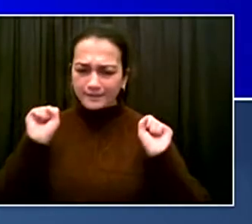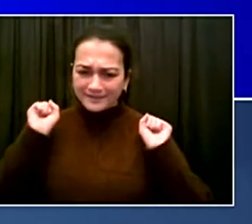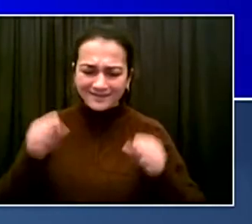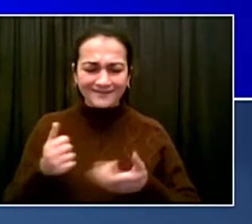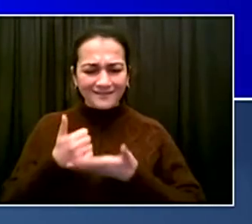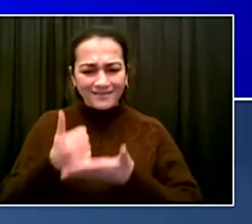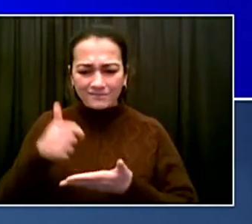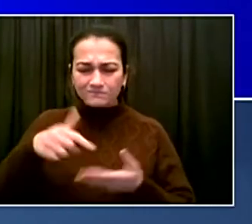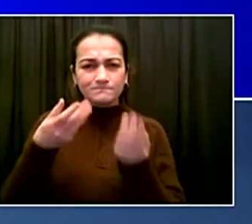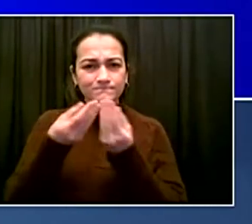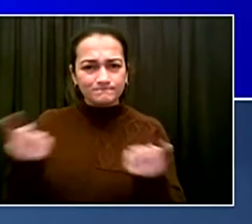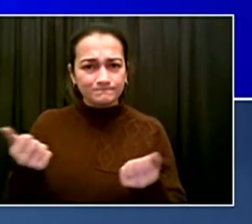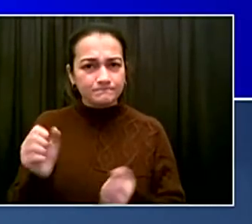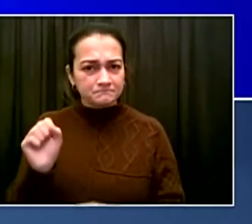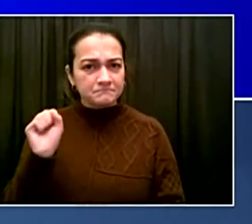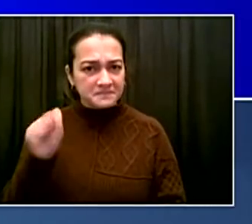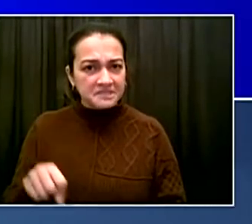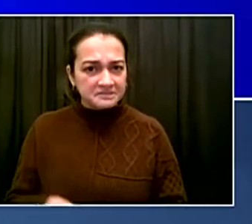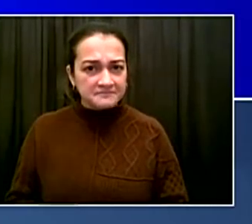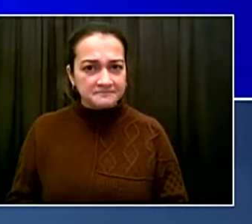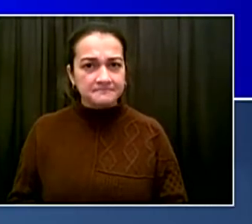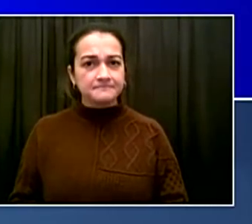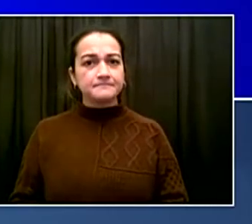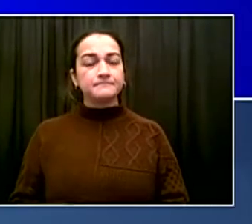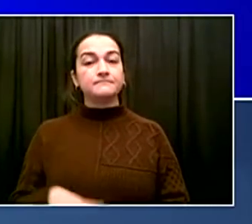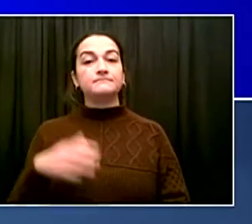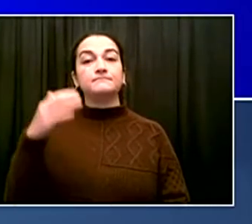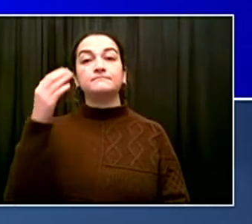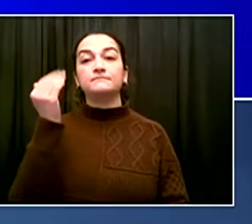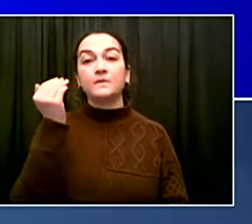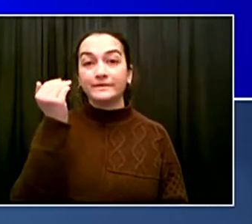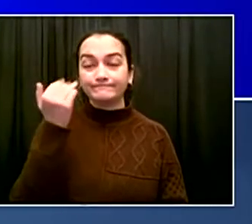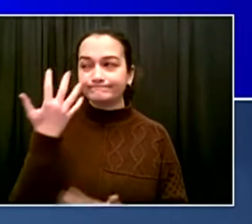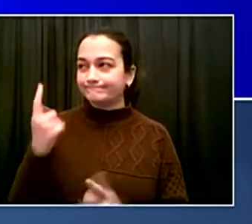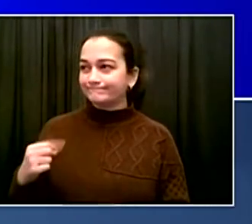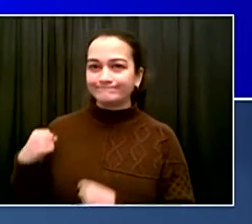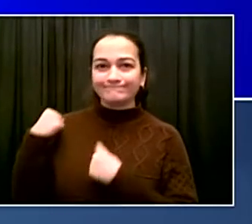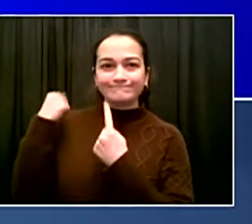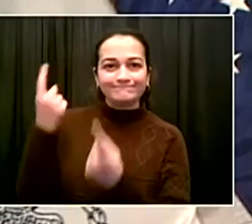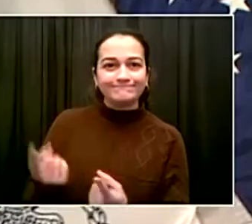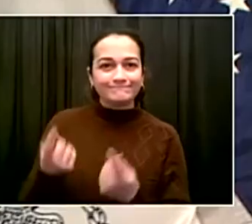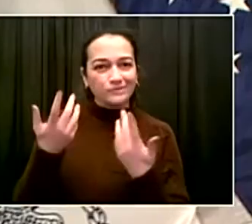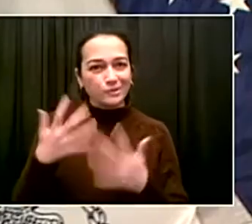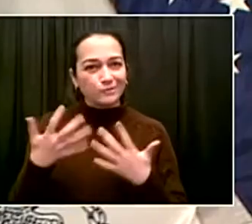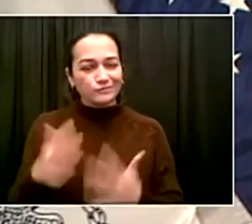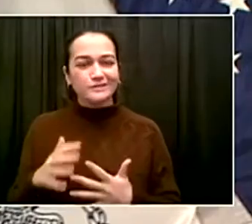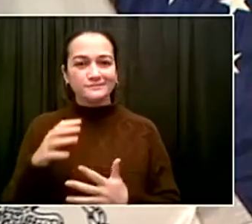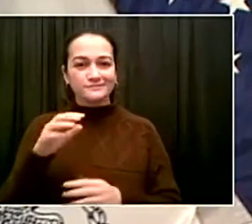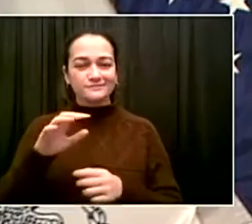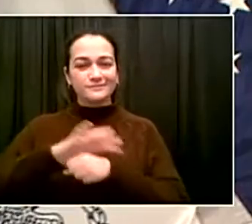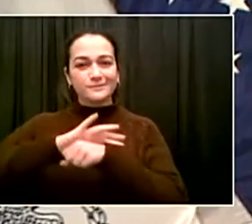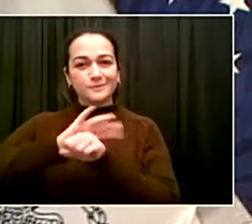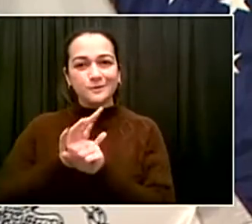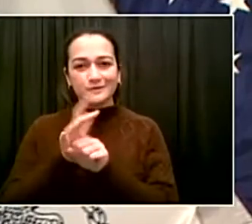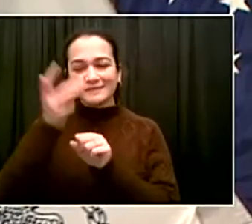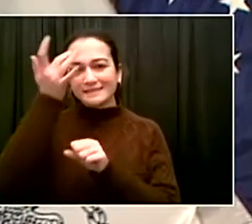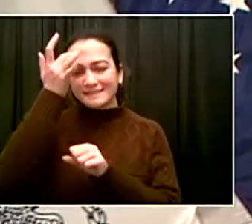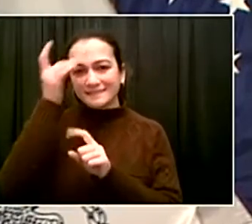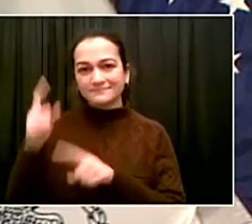YORKERS TO UNDERSTAND IS, NEW YORK IS READY. WE ARE READY TO FIGHT OMICRON.